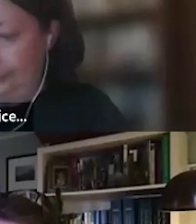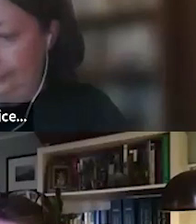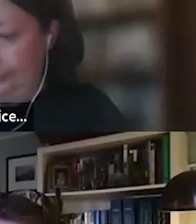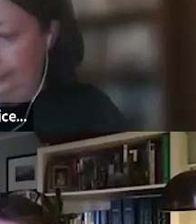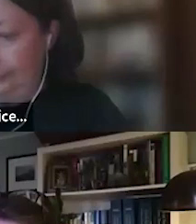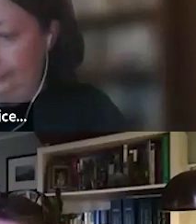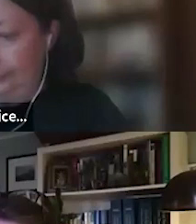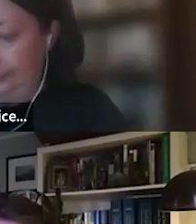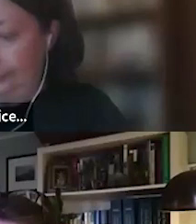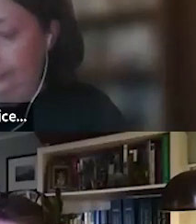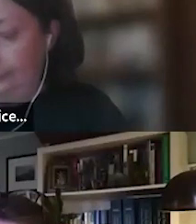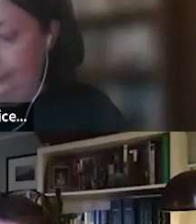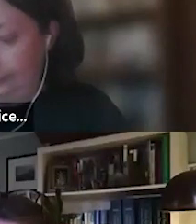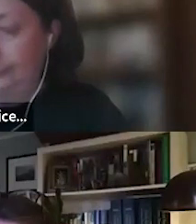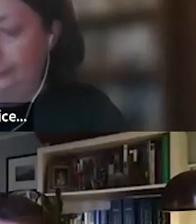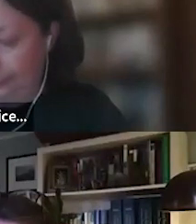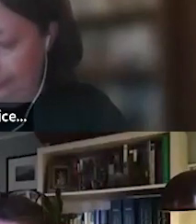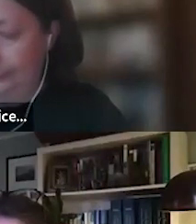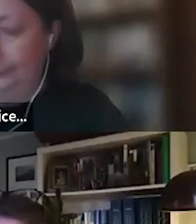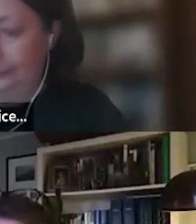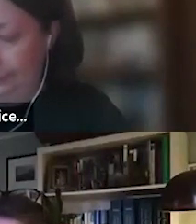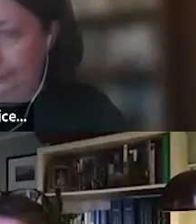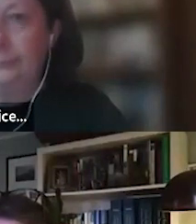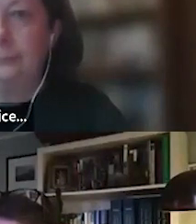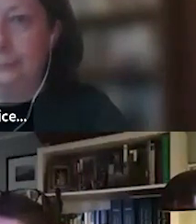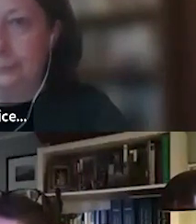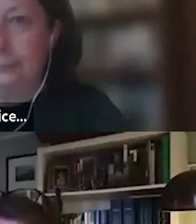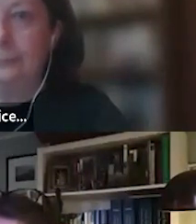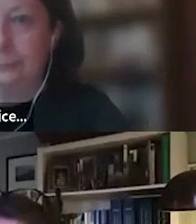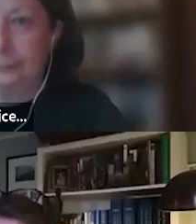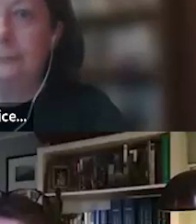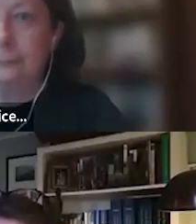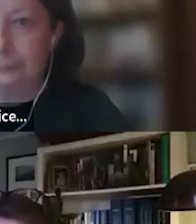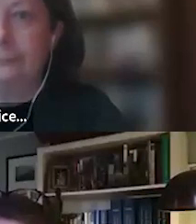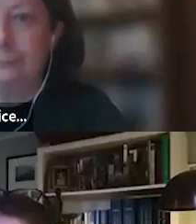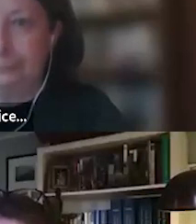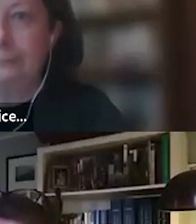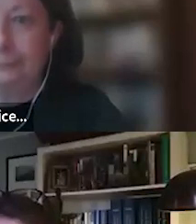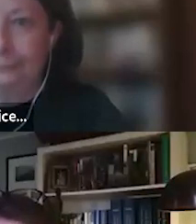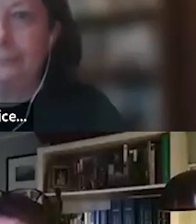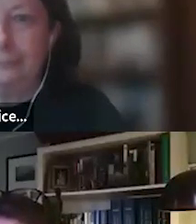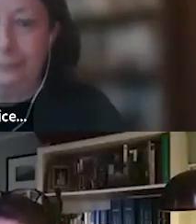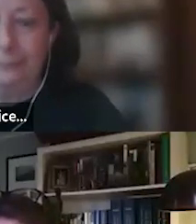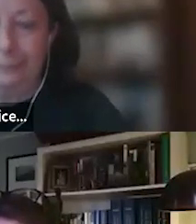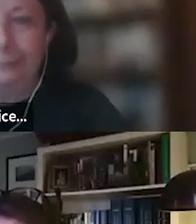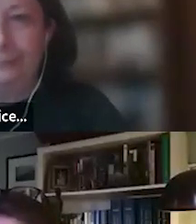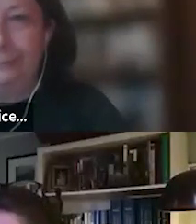to make a complete application for SOAR. Yep.